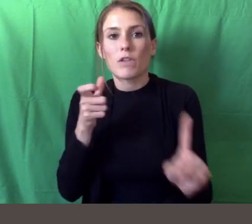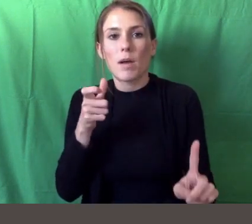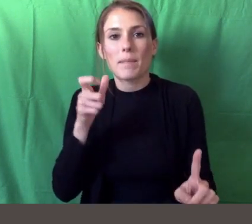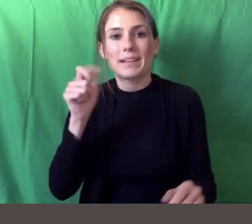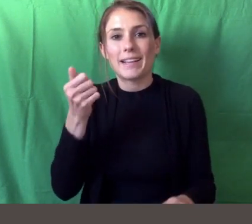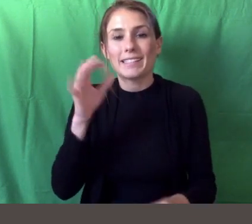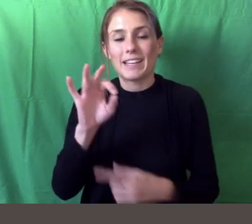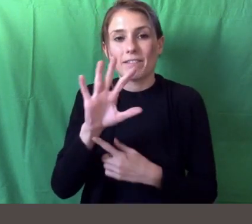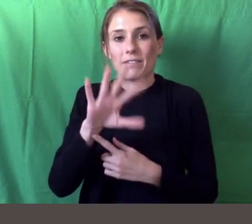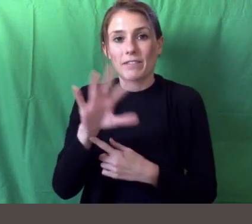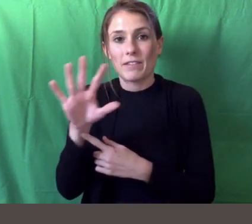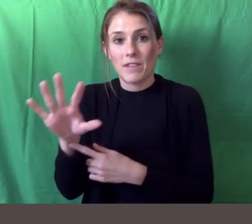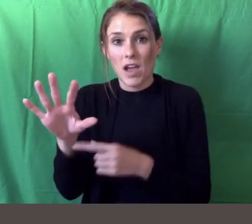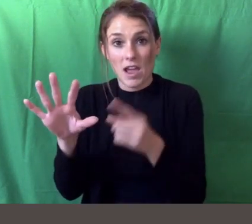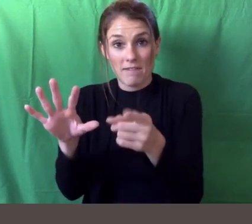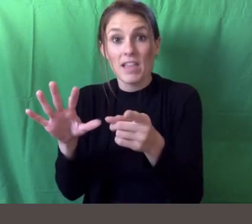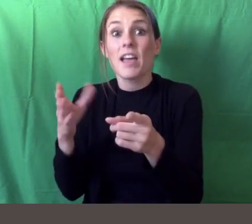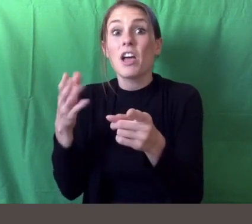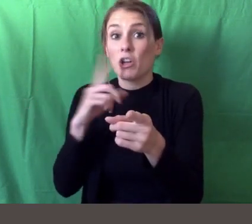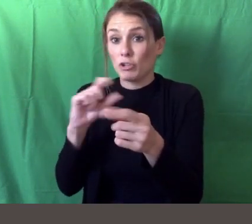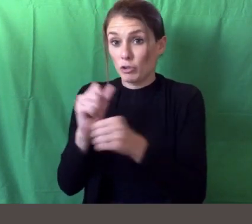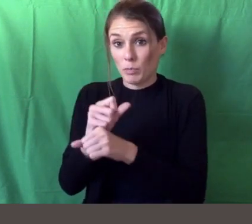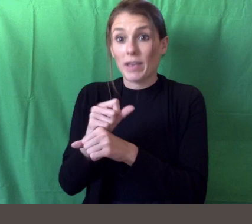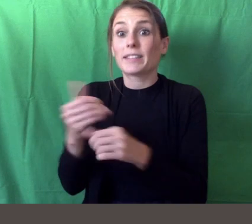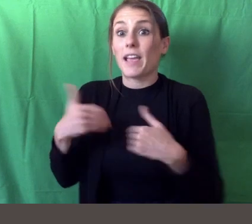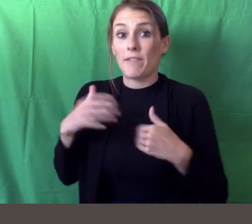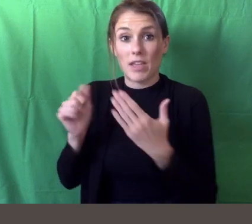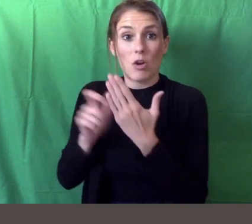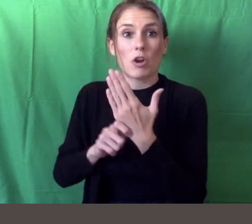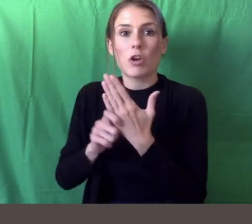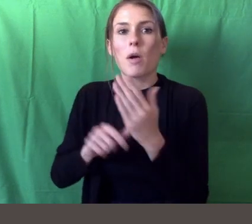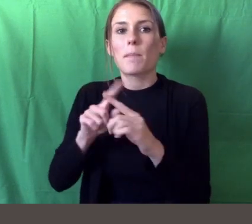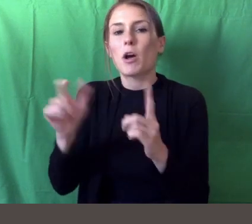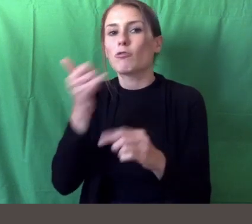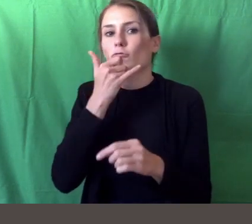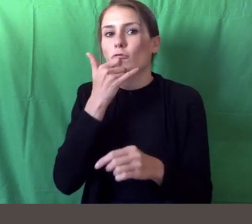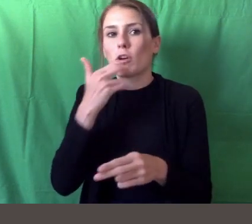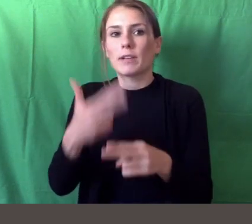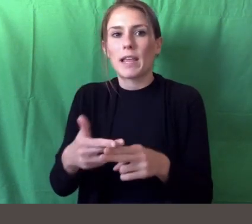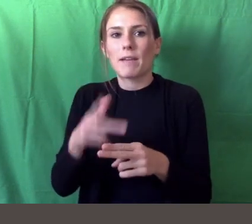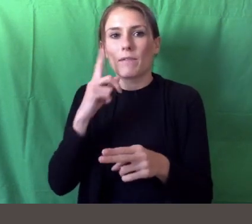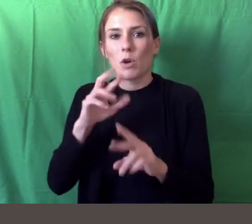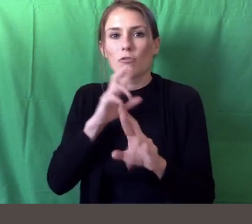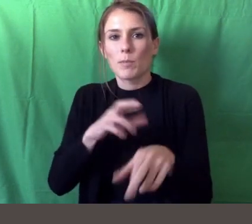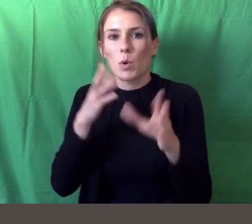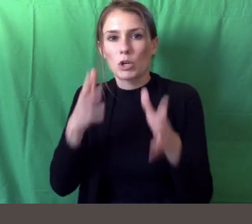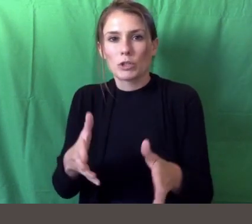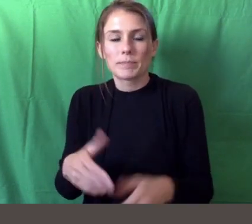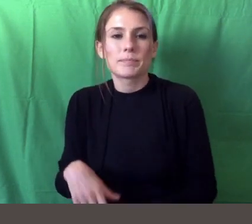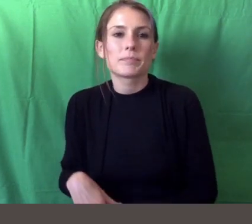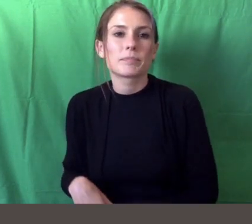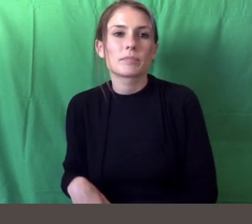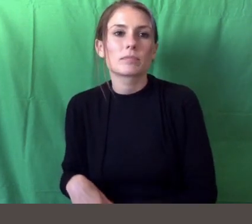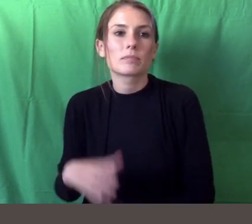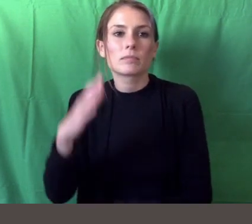which does exist, but it gave a made-up name for the reporter, which is similar to a known computer scientist.